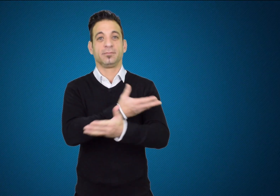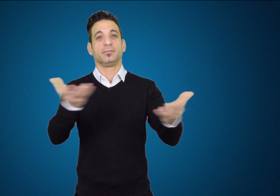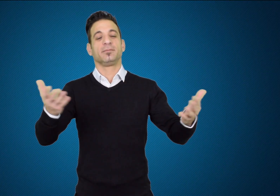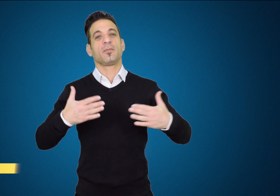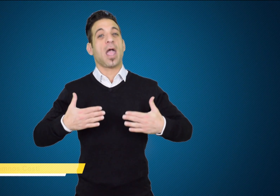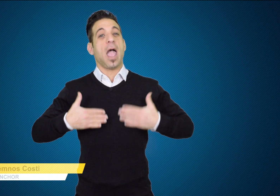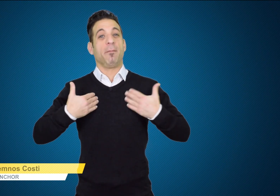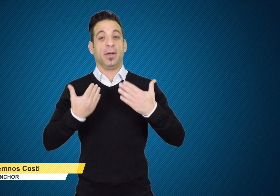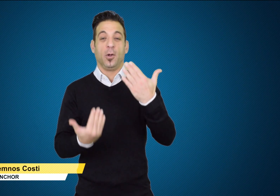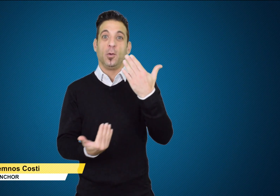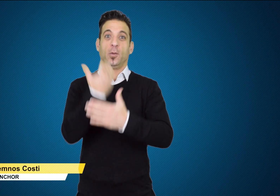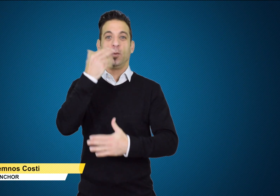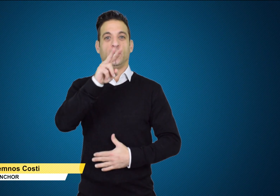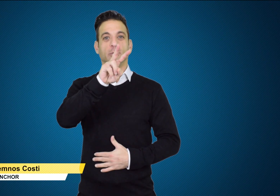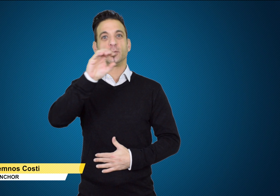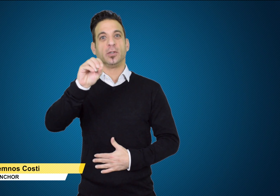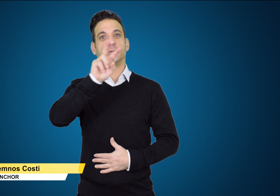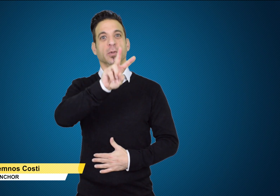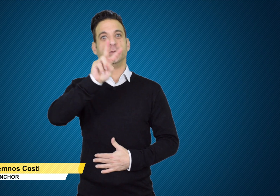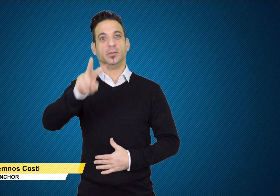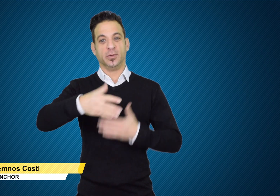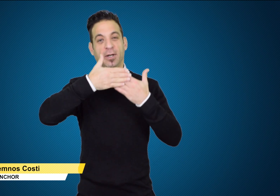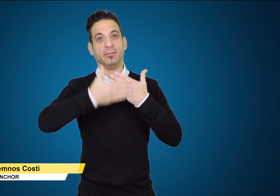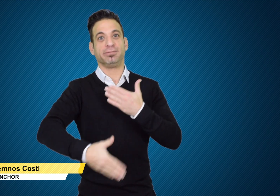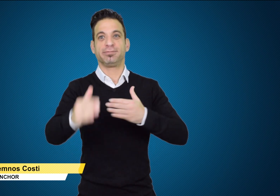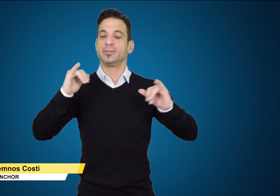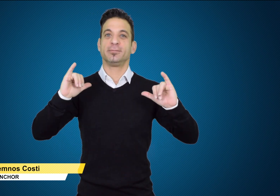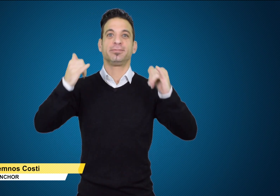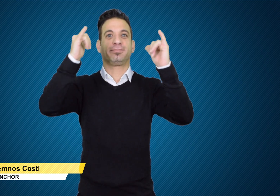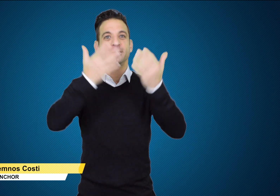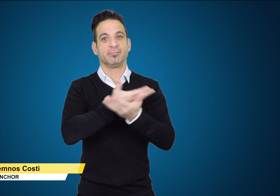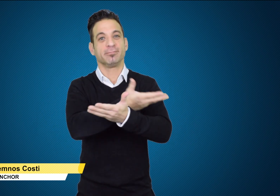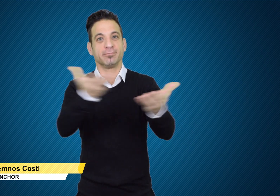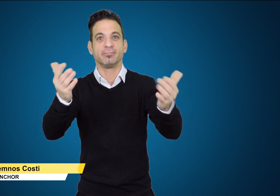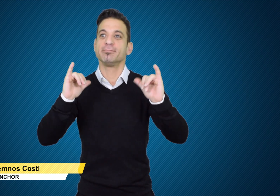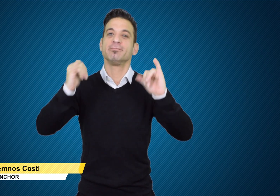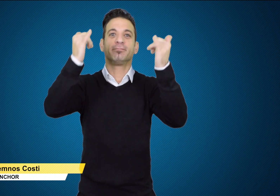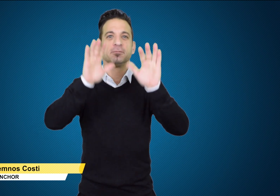Happy New Year,